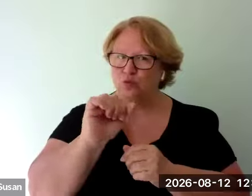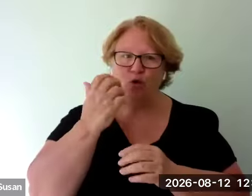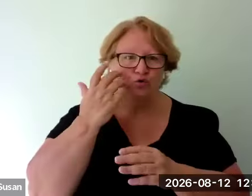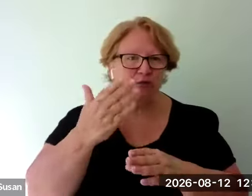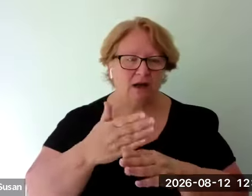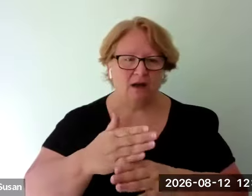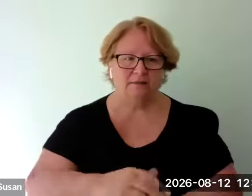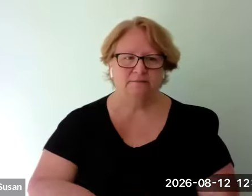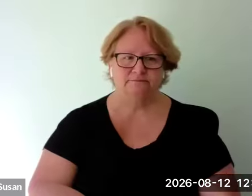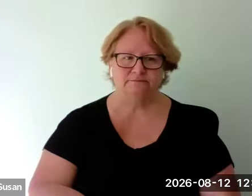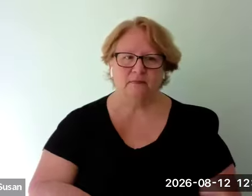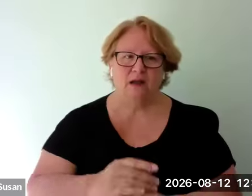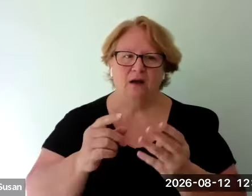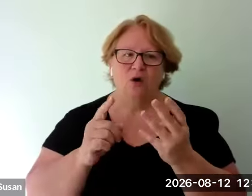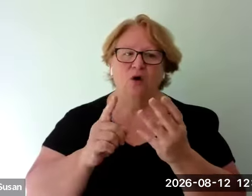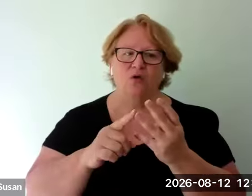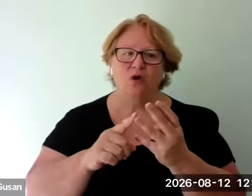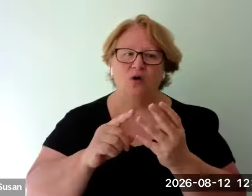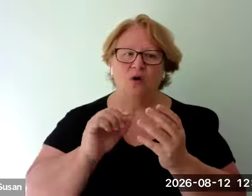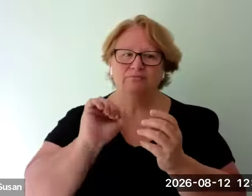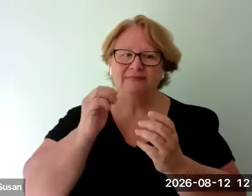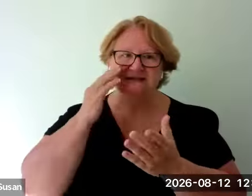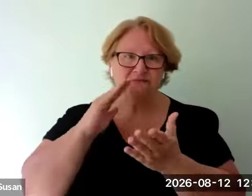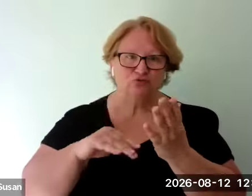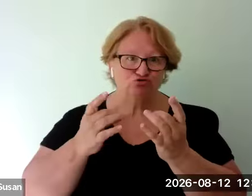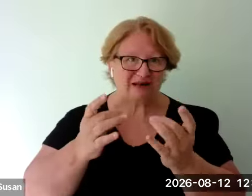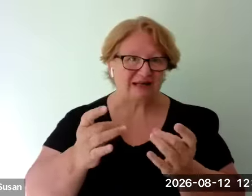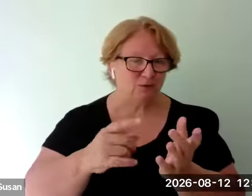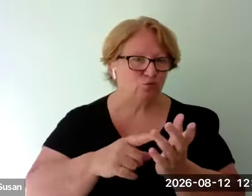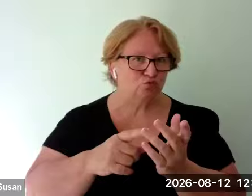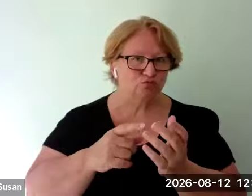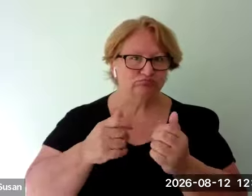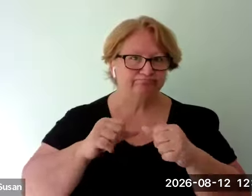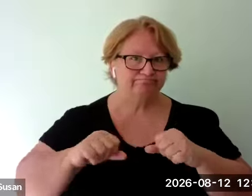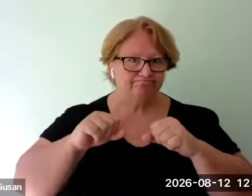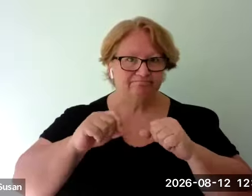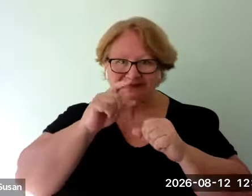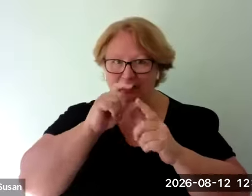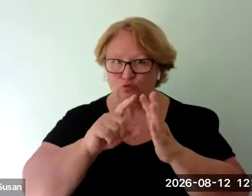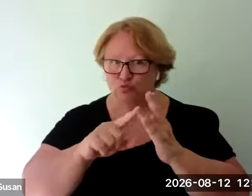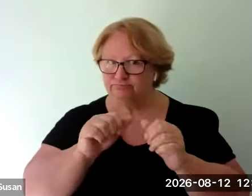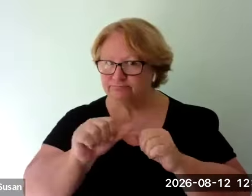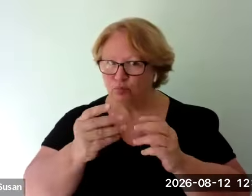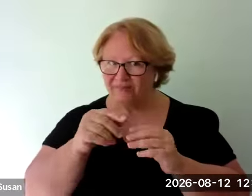to the NDRP research principles and Research Agenda . Second is the impact on you and your career. The third is